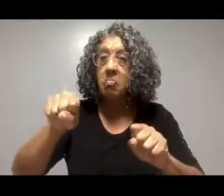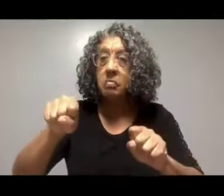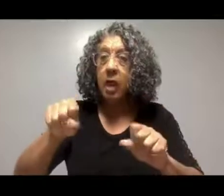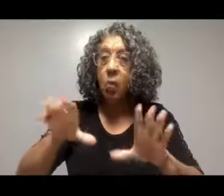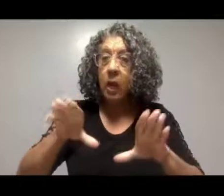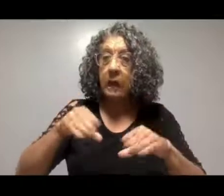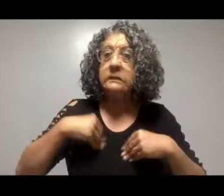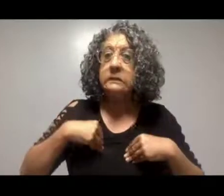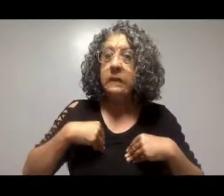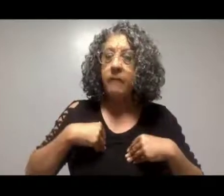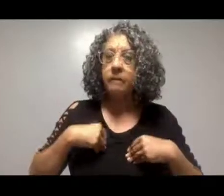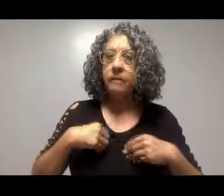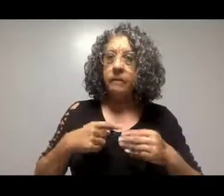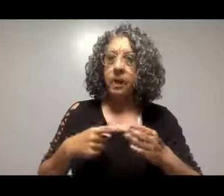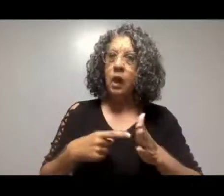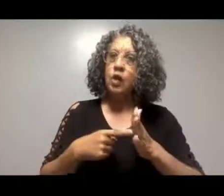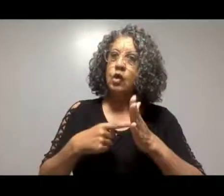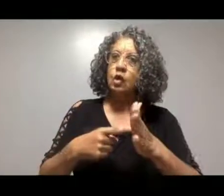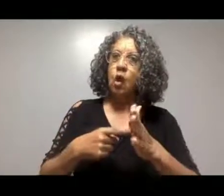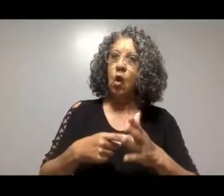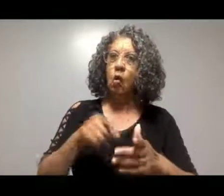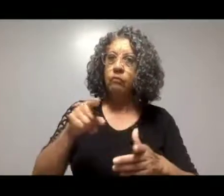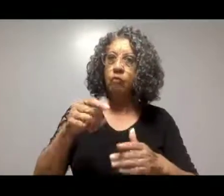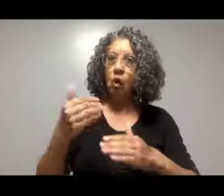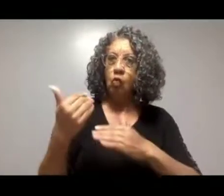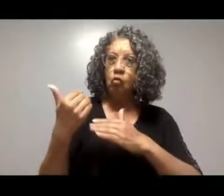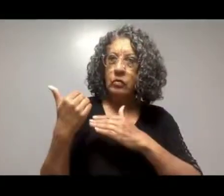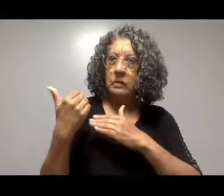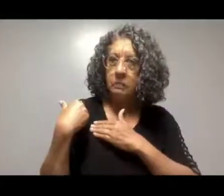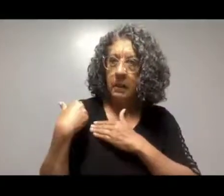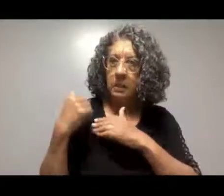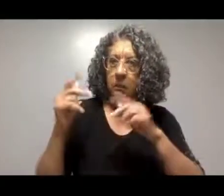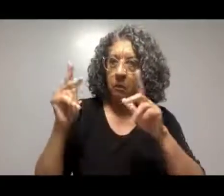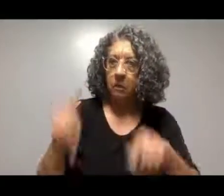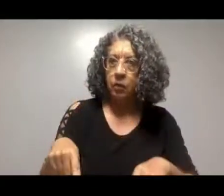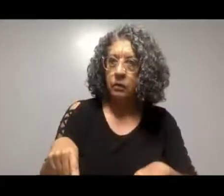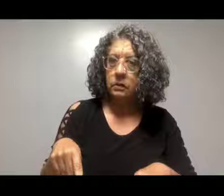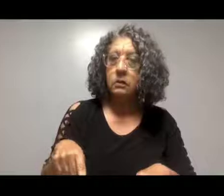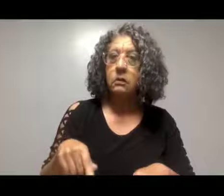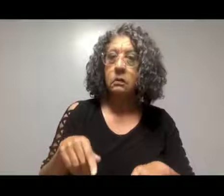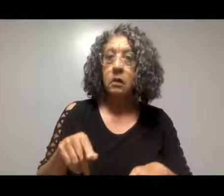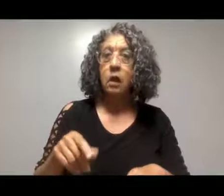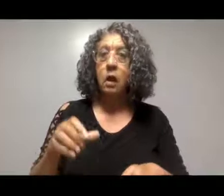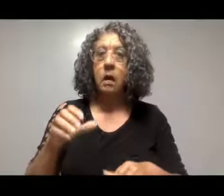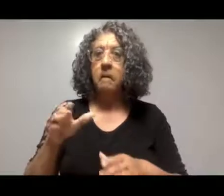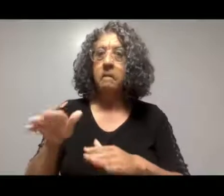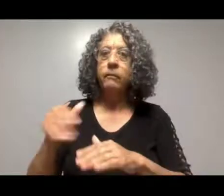give need to give a two weeks notice" and that shows them that you're responsible.